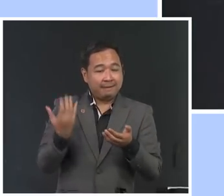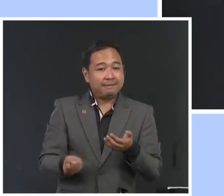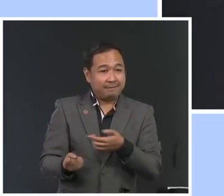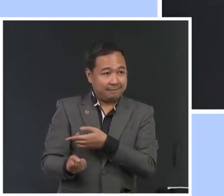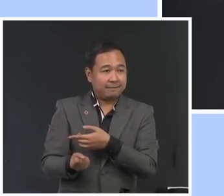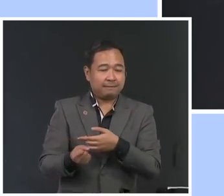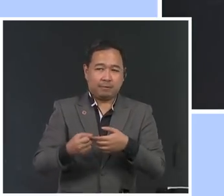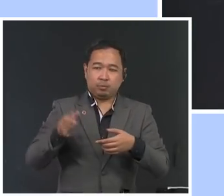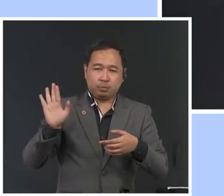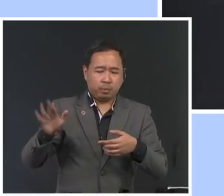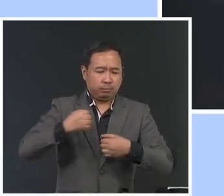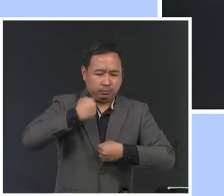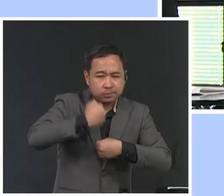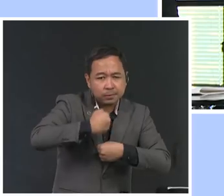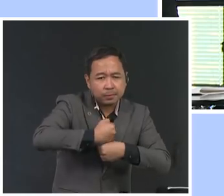this is the sign language bylaw at the time of the adoption.